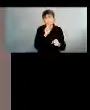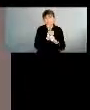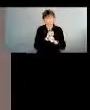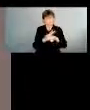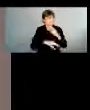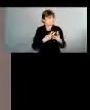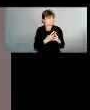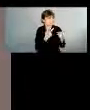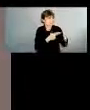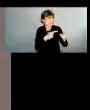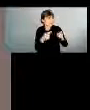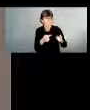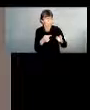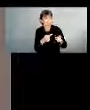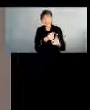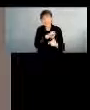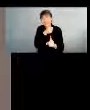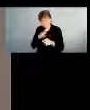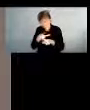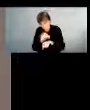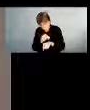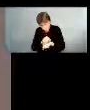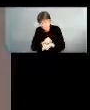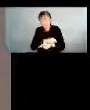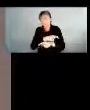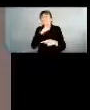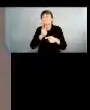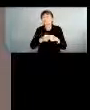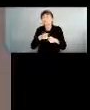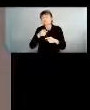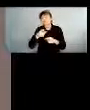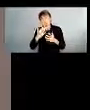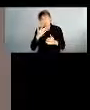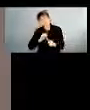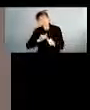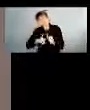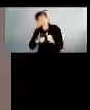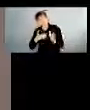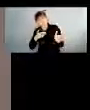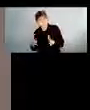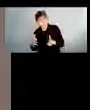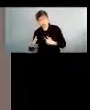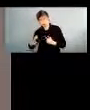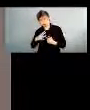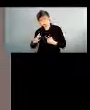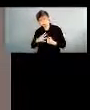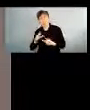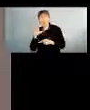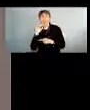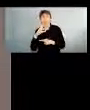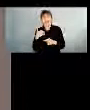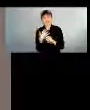any necessary contingency plans, or safety measures and considerations. Demonstrating